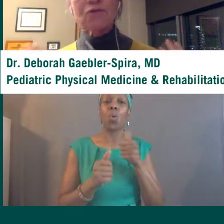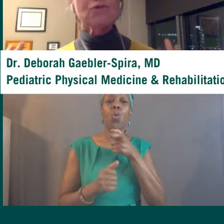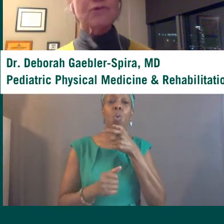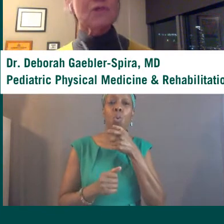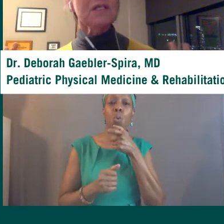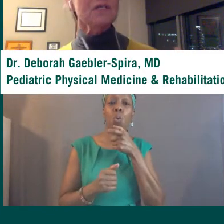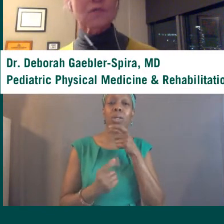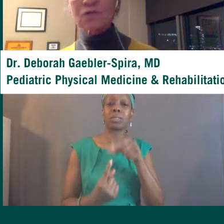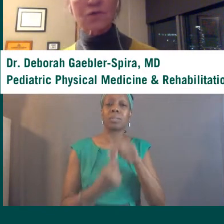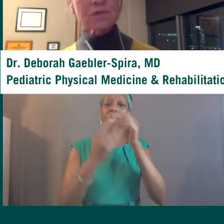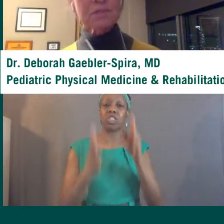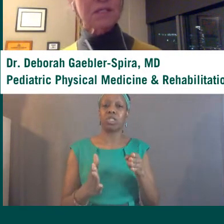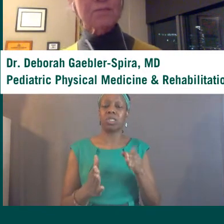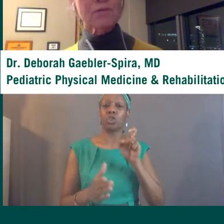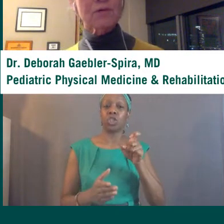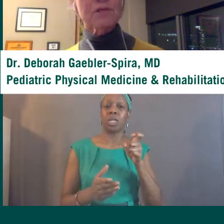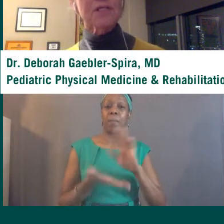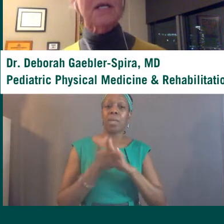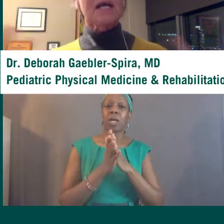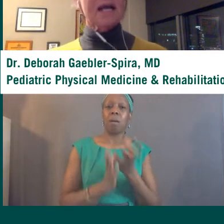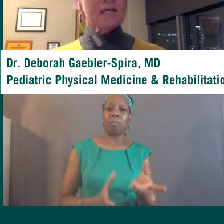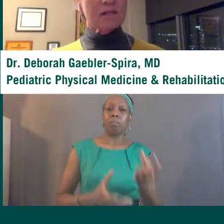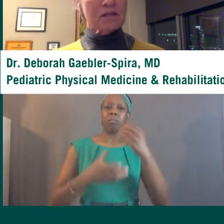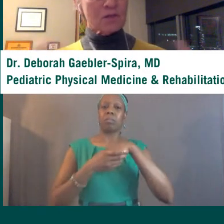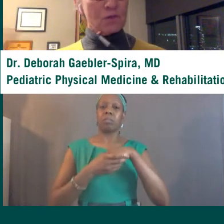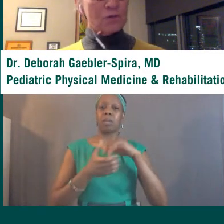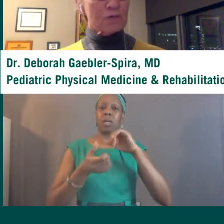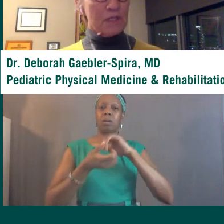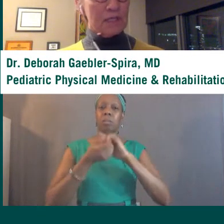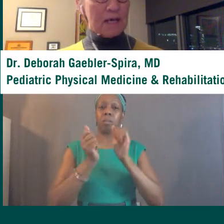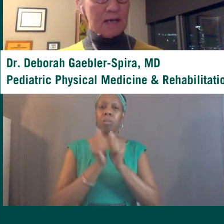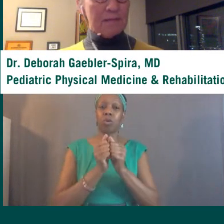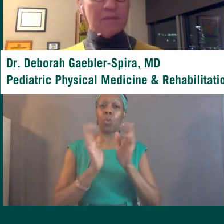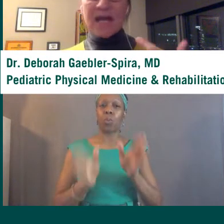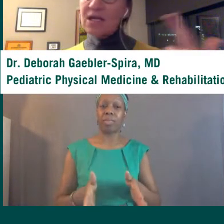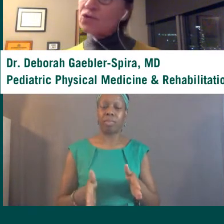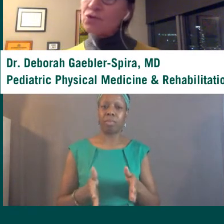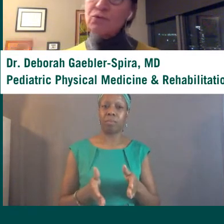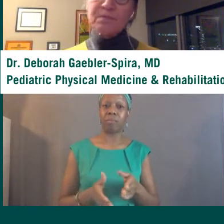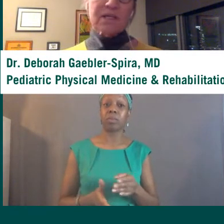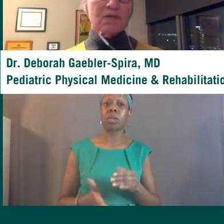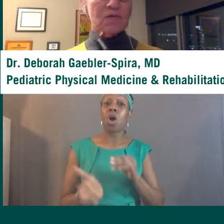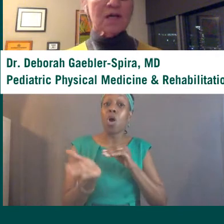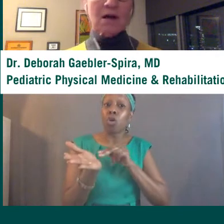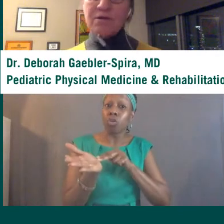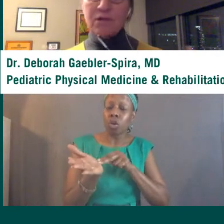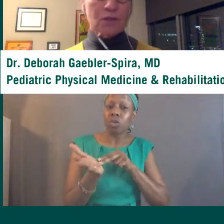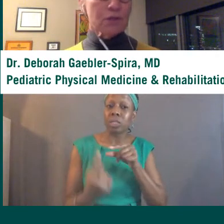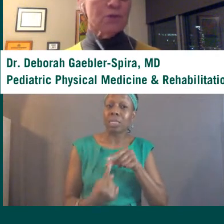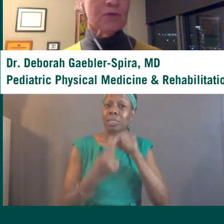Nursing is extremely important in this early age group because they are the glue.